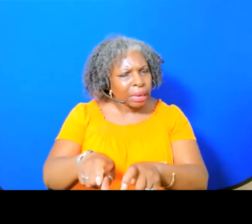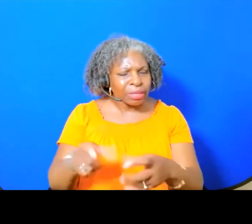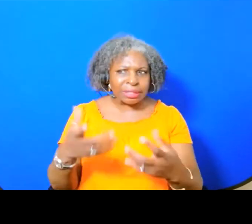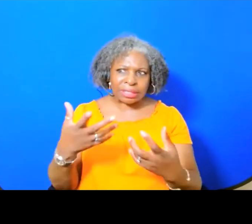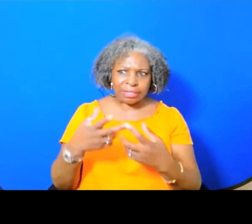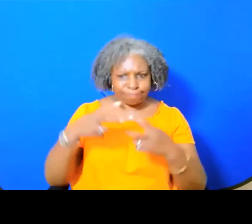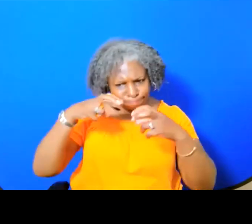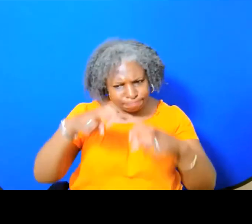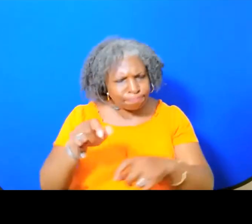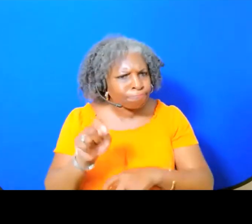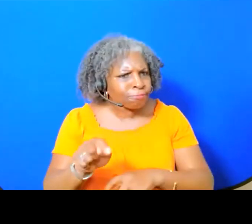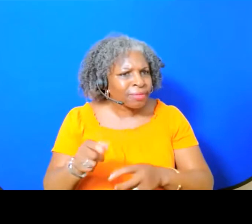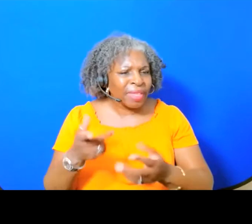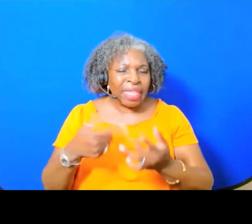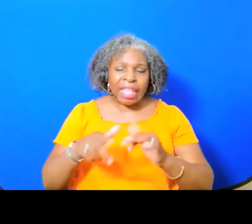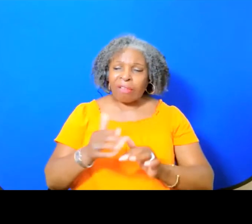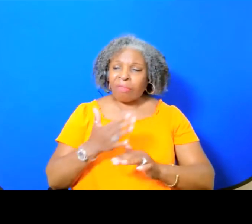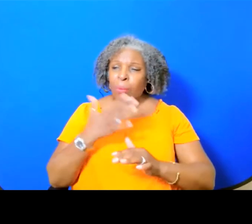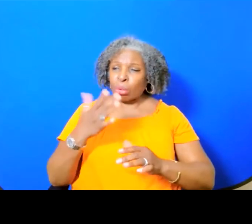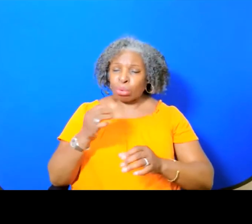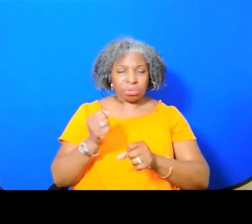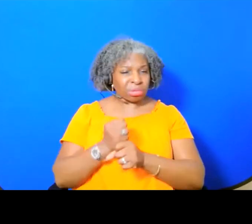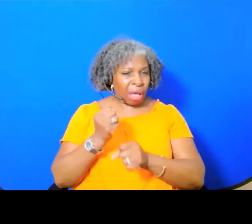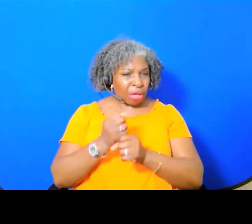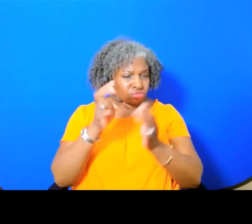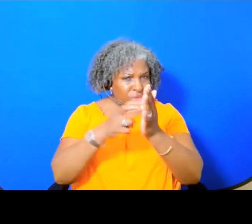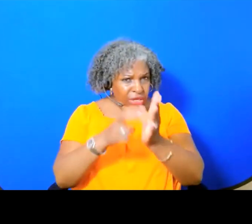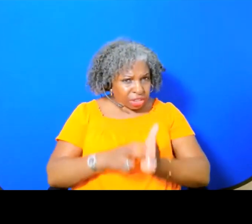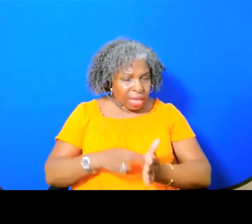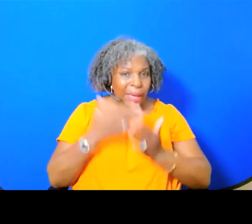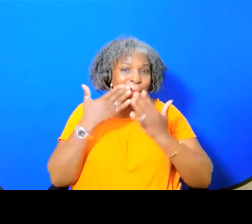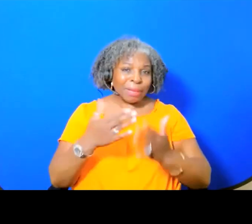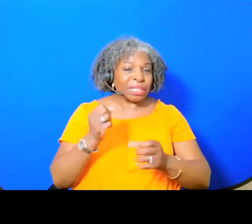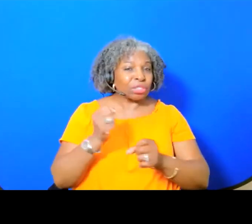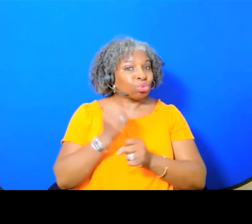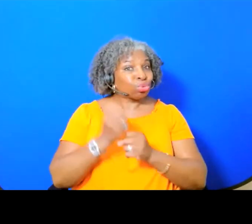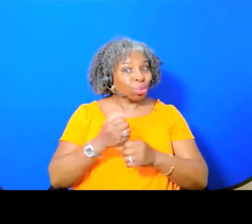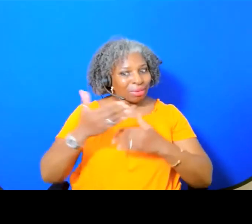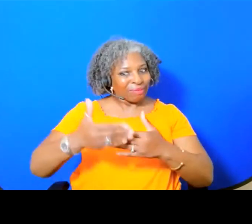If you haven't already done so, please do register for the upcoming events later on this year.